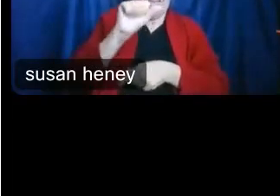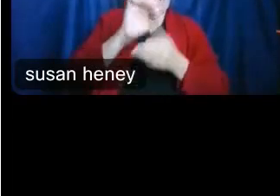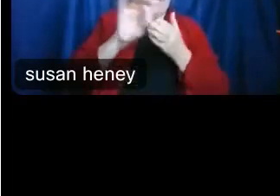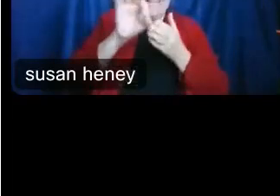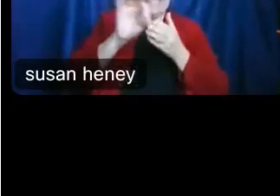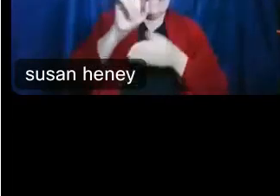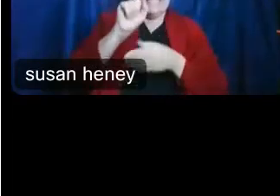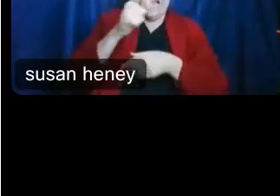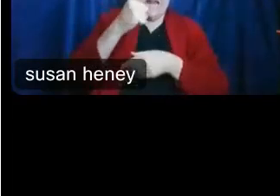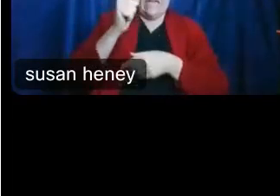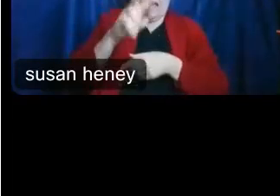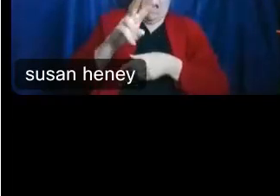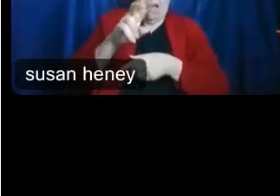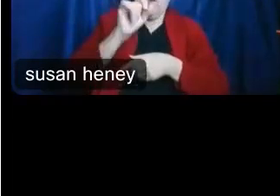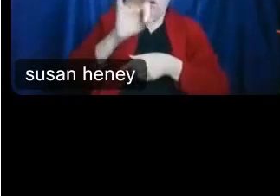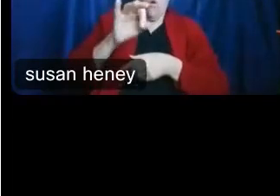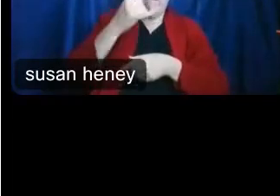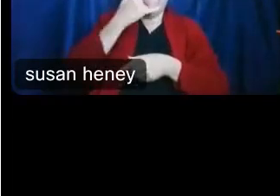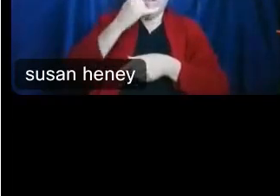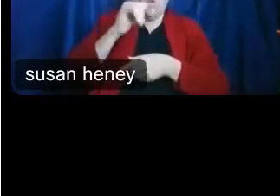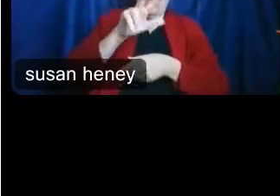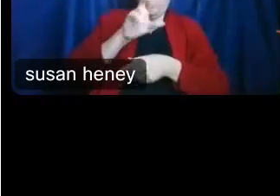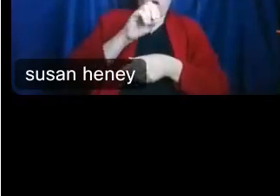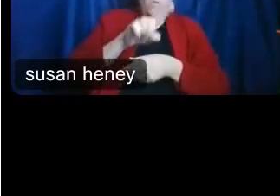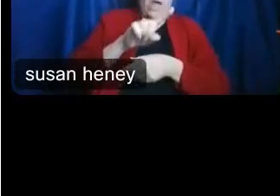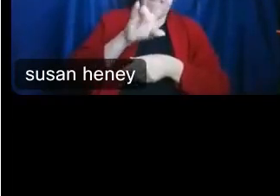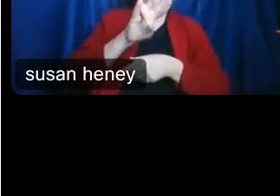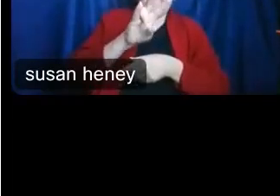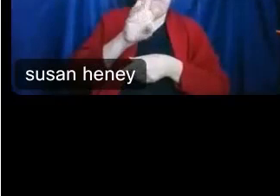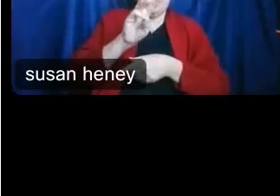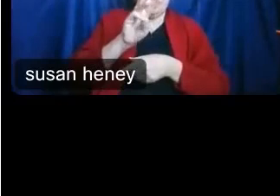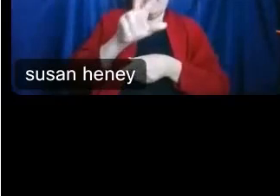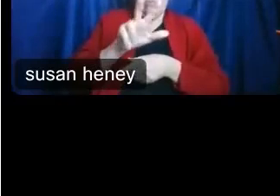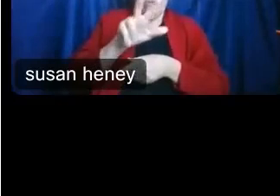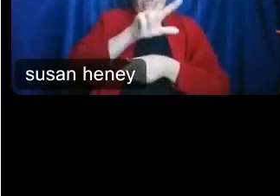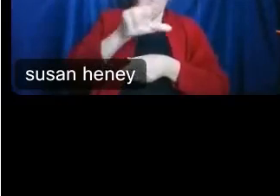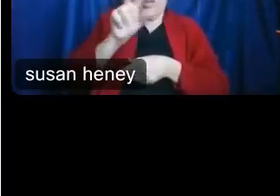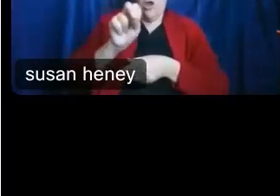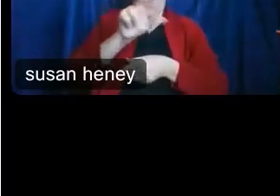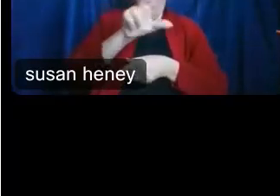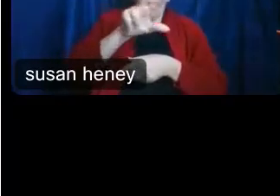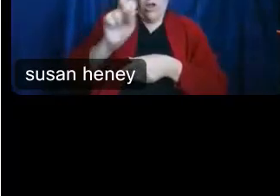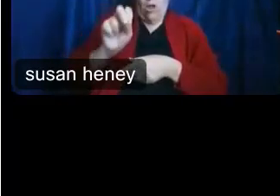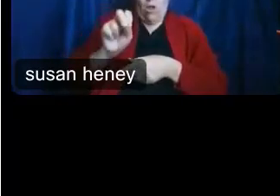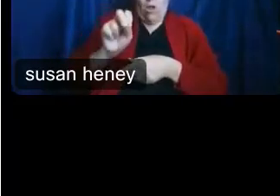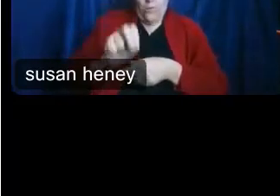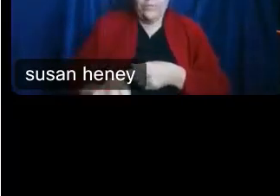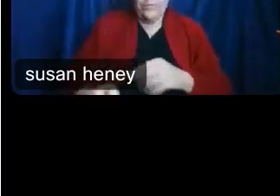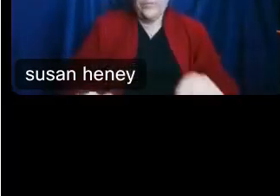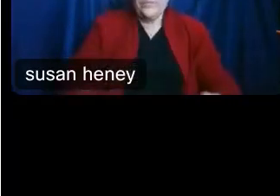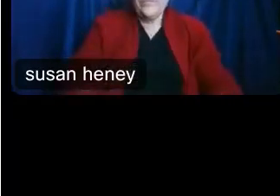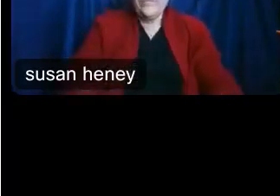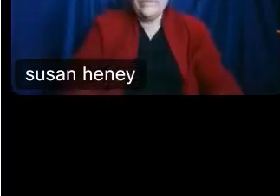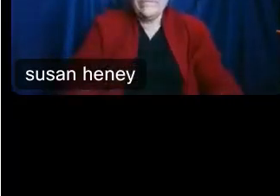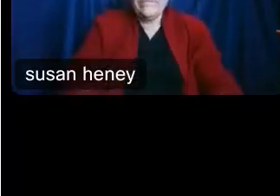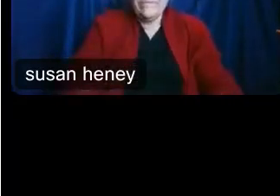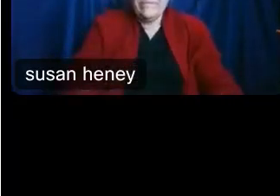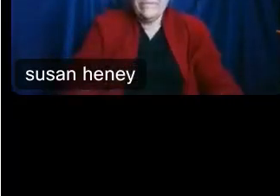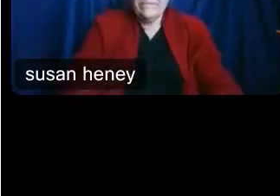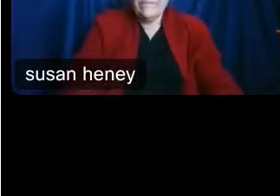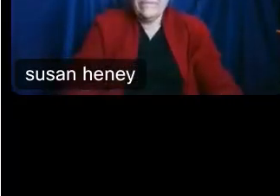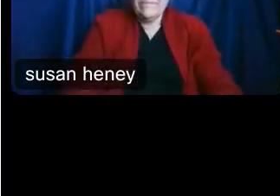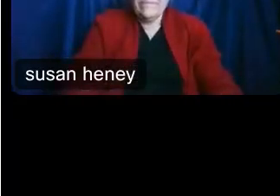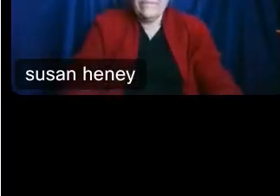or by phone at 301-763-3030. I'm Jewel Jordan, a Public Affairs Specialist